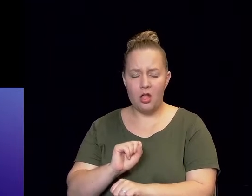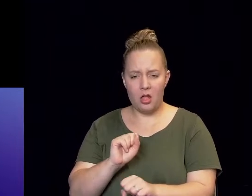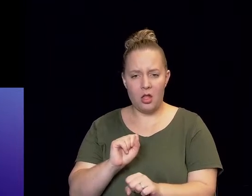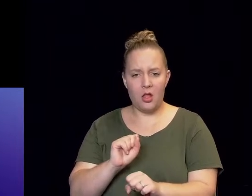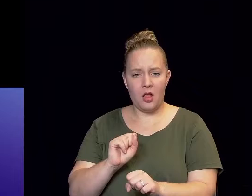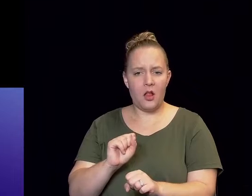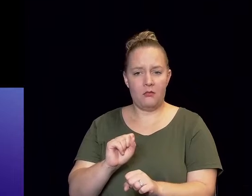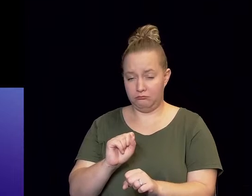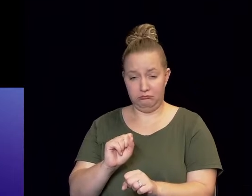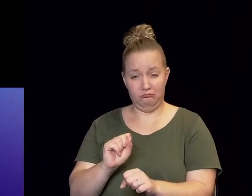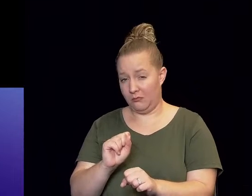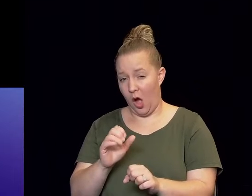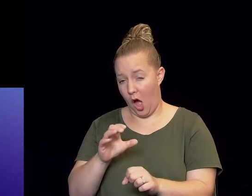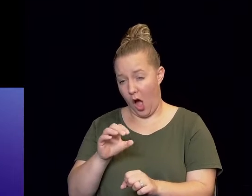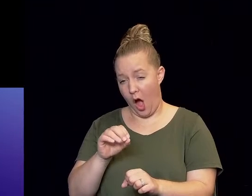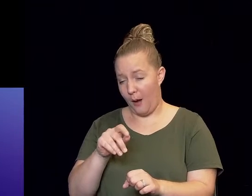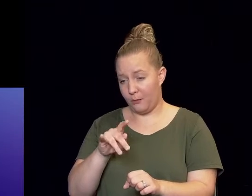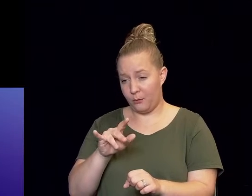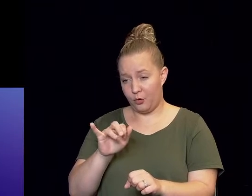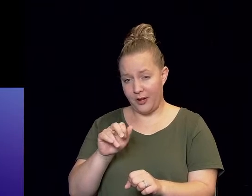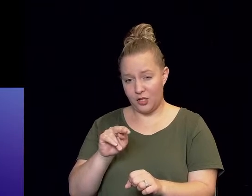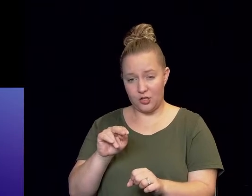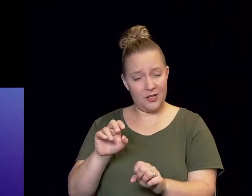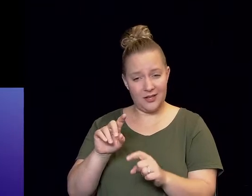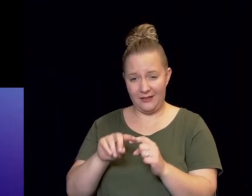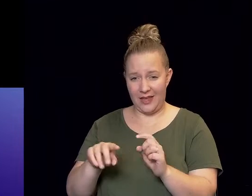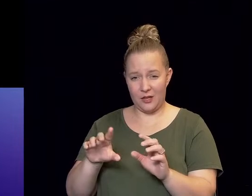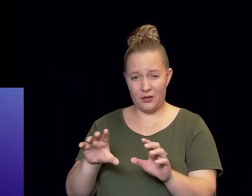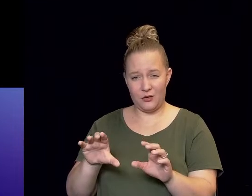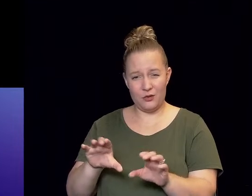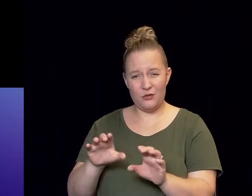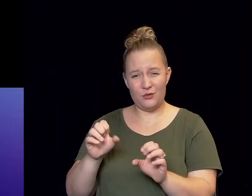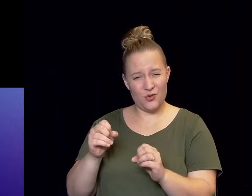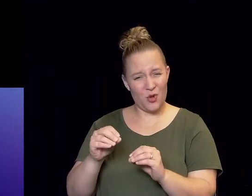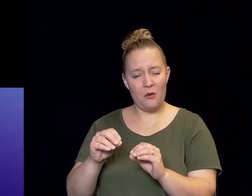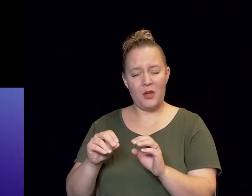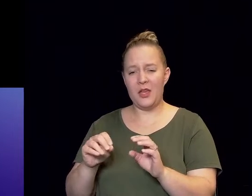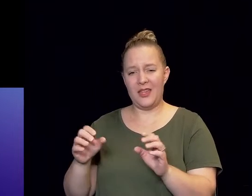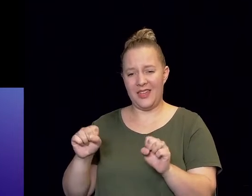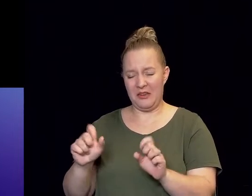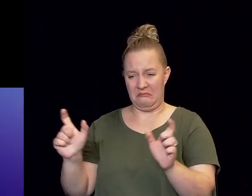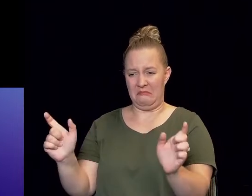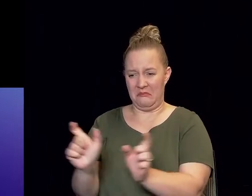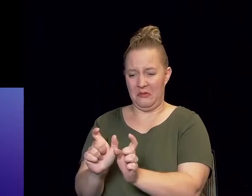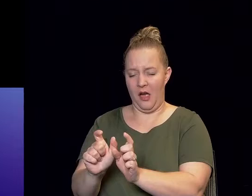I can do here other than just to smush those two together. So, hopefully we see 5 times b is just 5b.